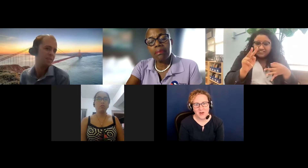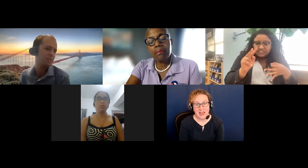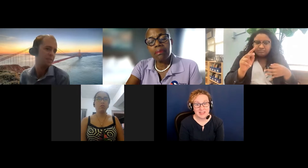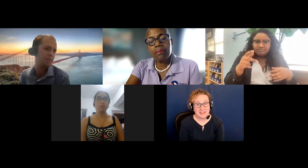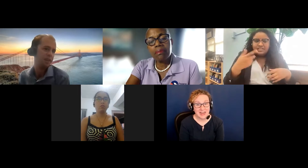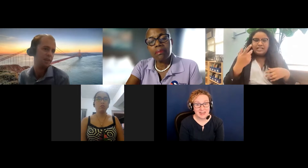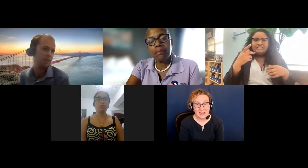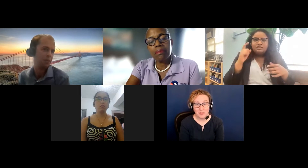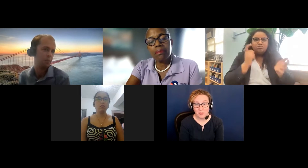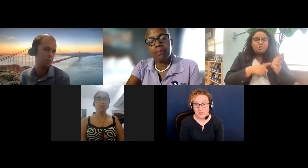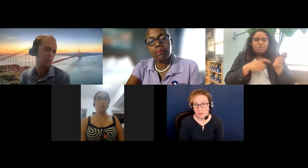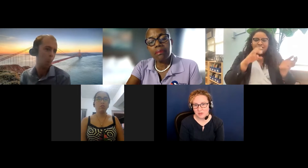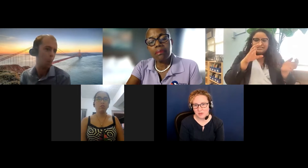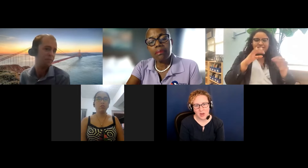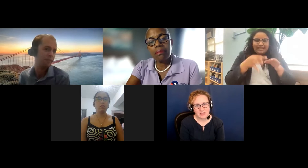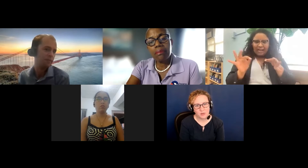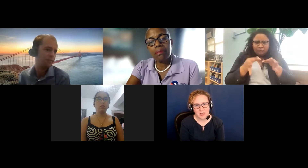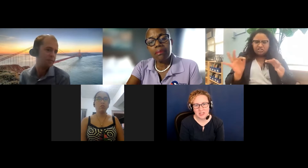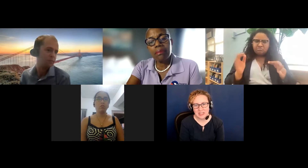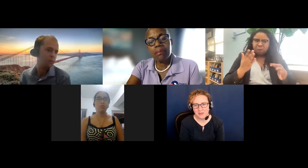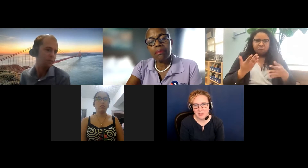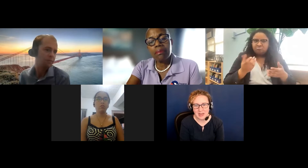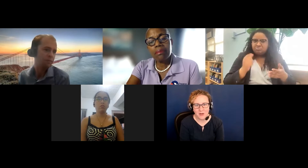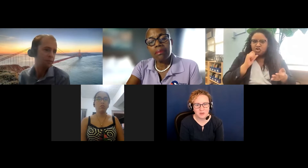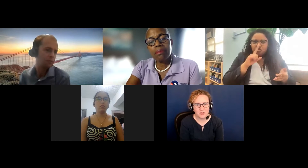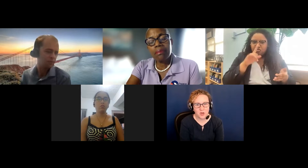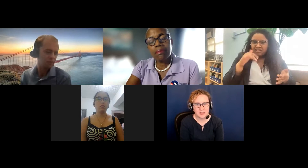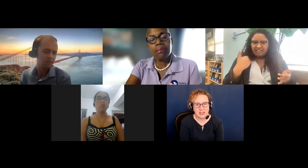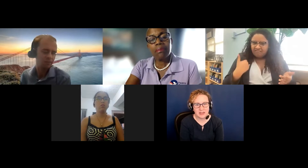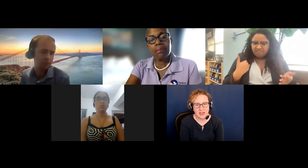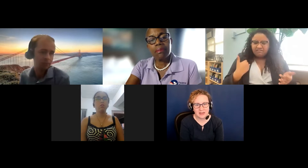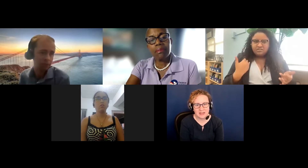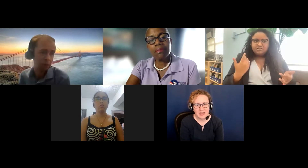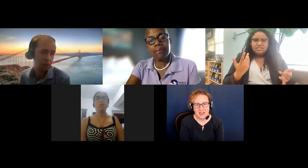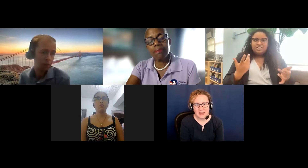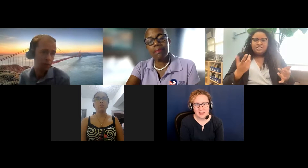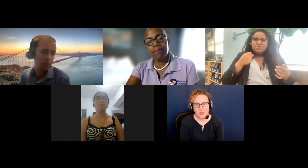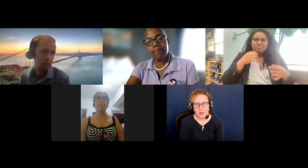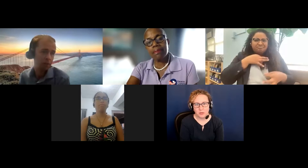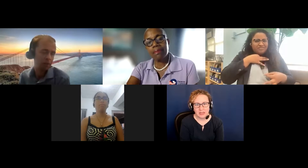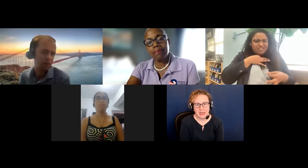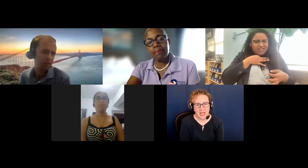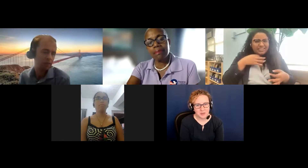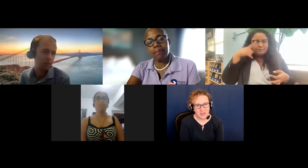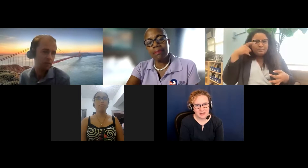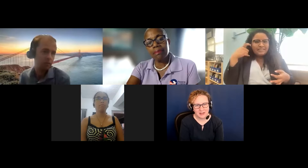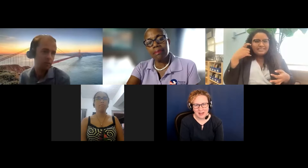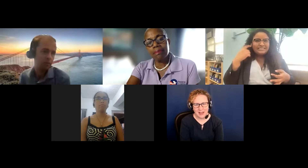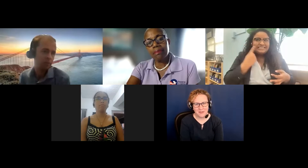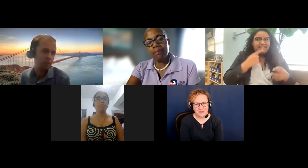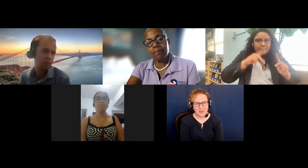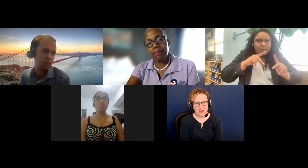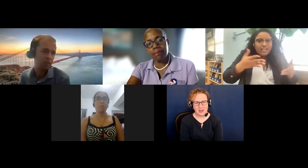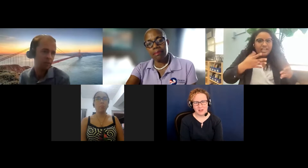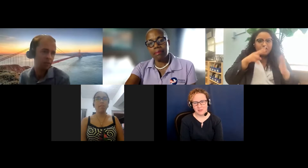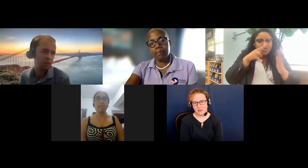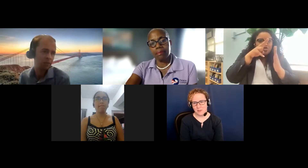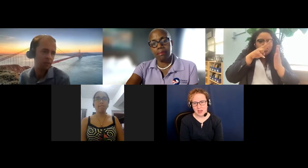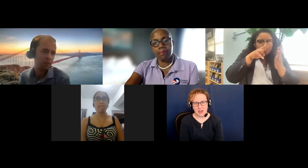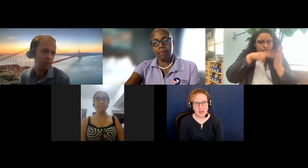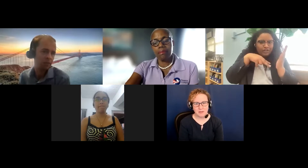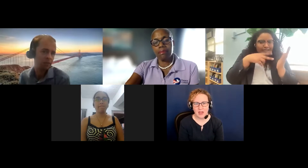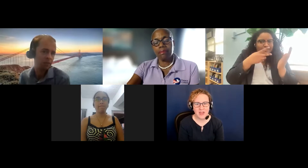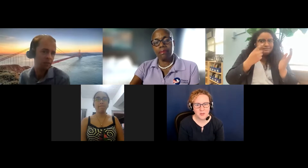I decided as I was watching TV, I was noticing that there were not really captioning available.